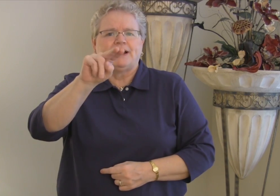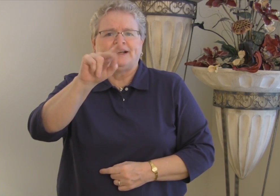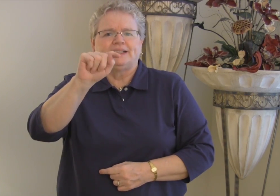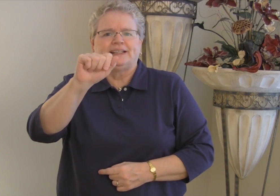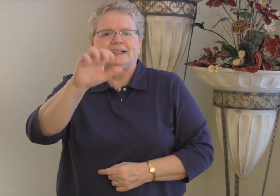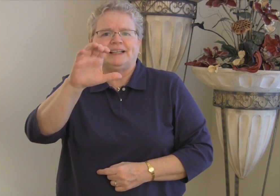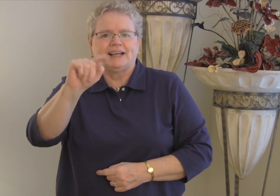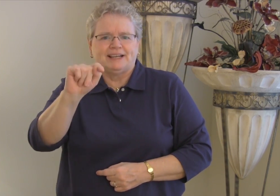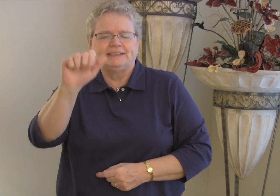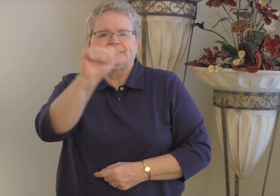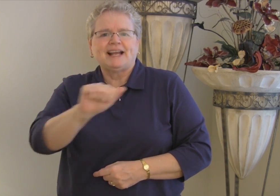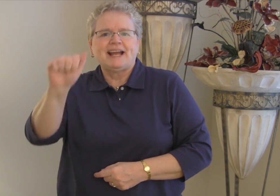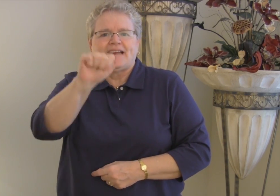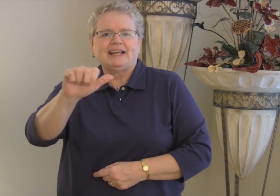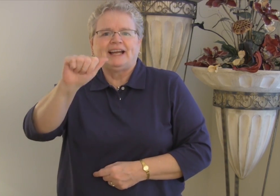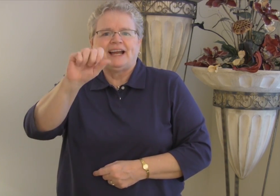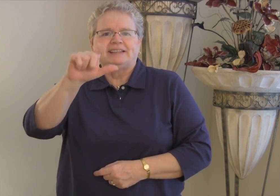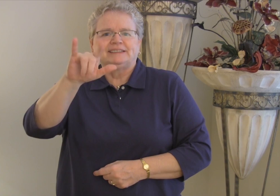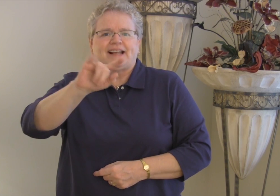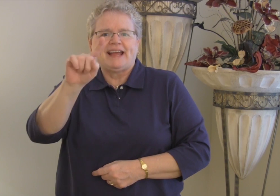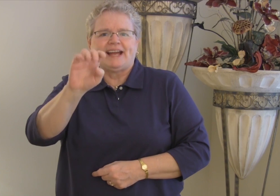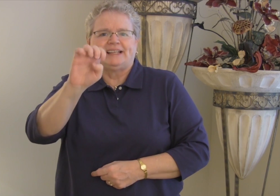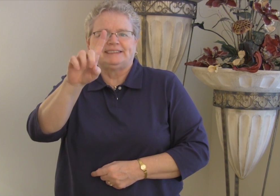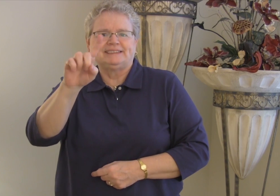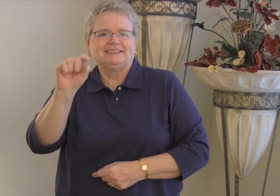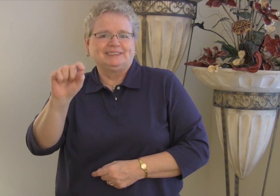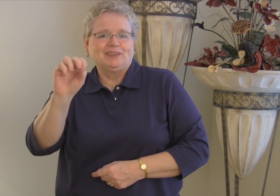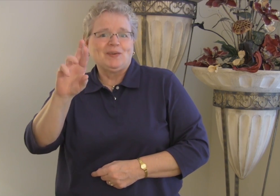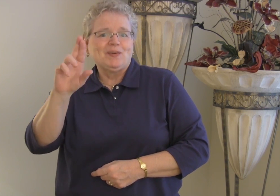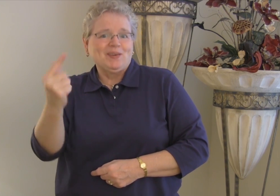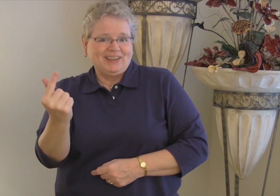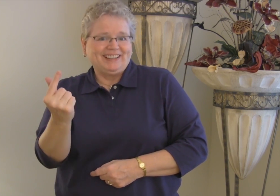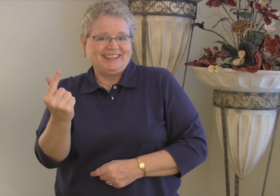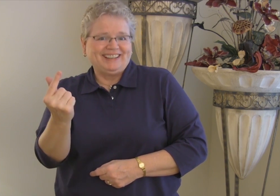contact@aslized.org.